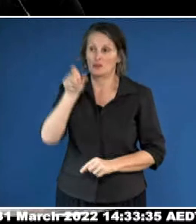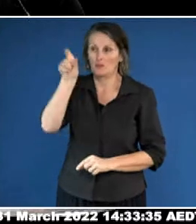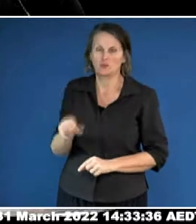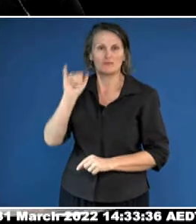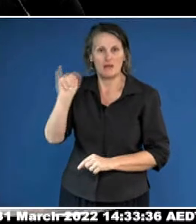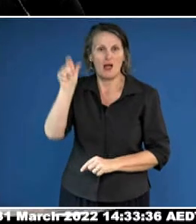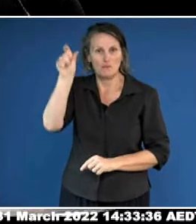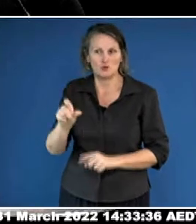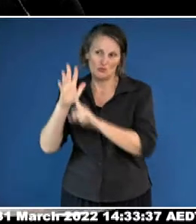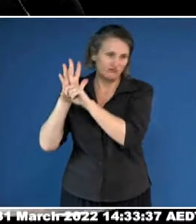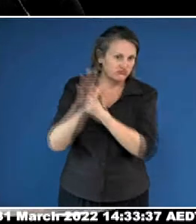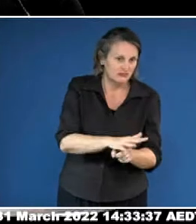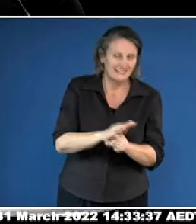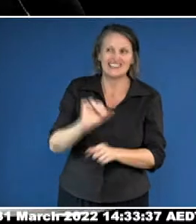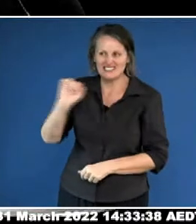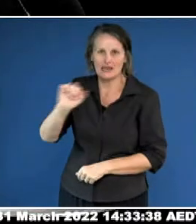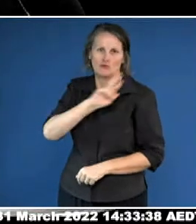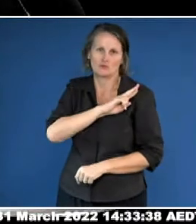It's a perpetrator's choice to use violence.